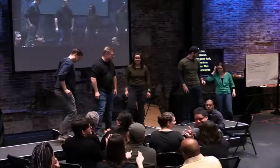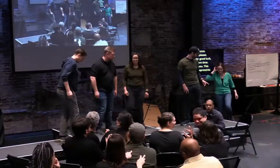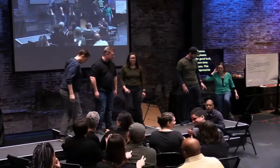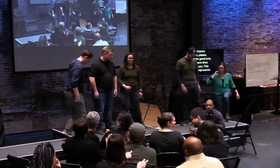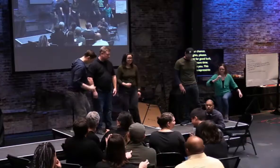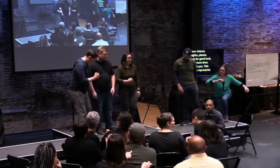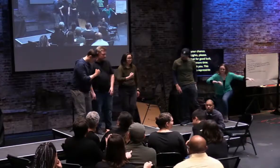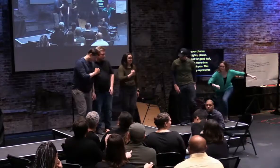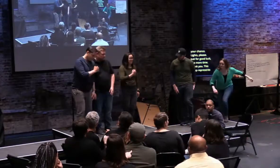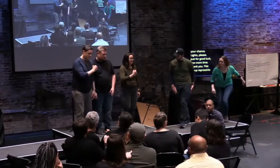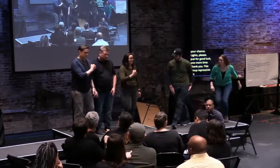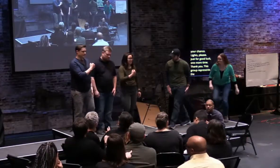We are starting with the ritual.